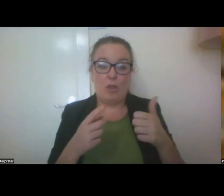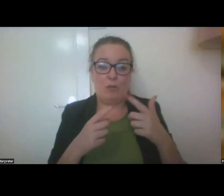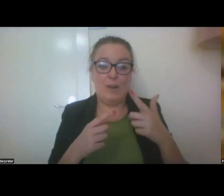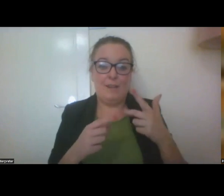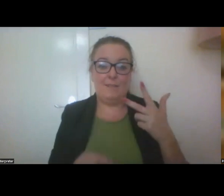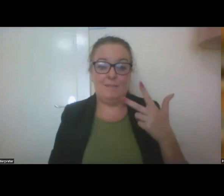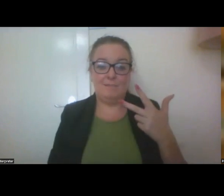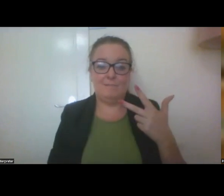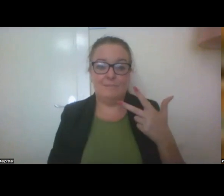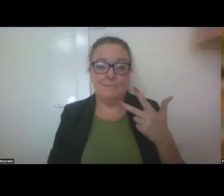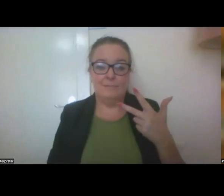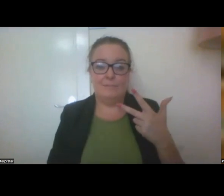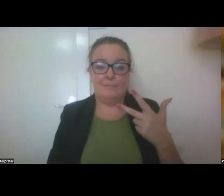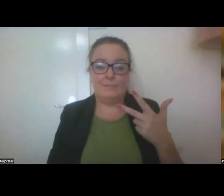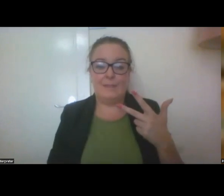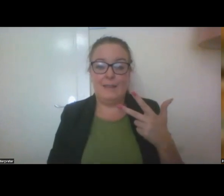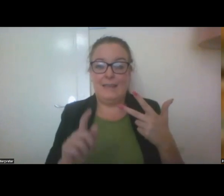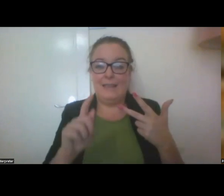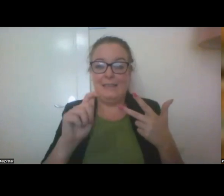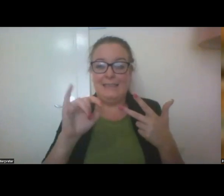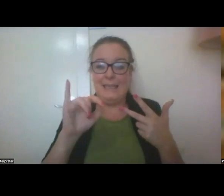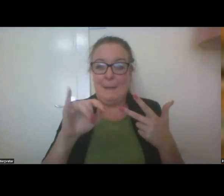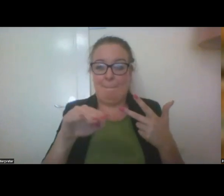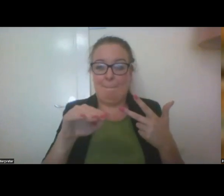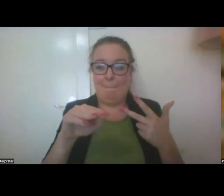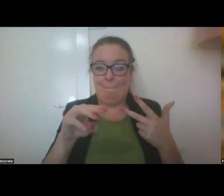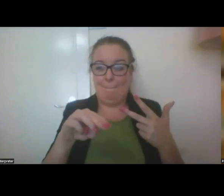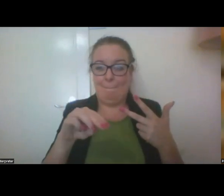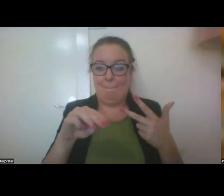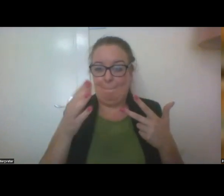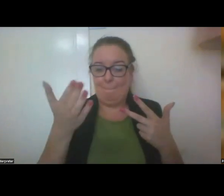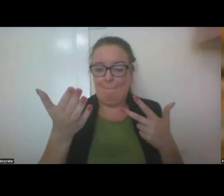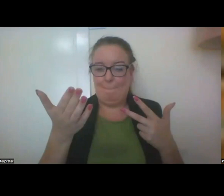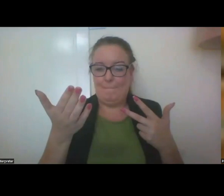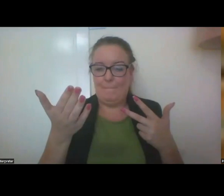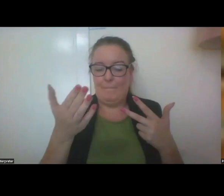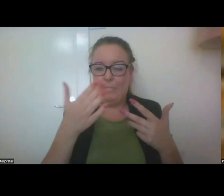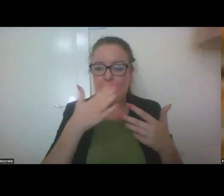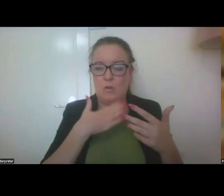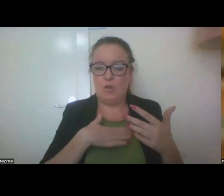Tim, you spoke first. Just in terms of, you know, in very general –